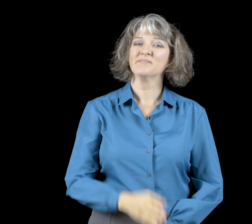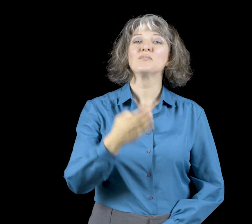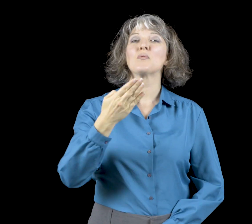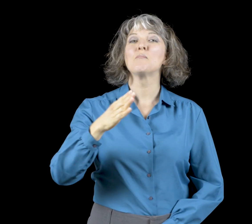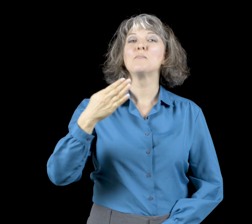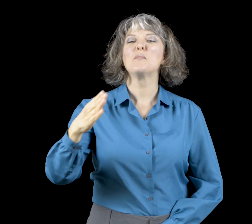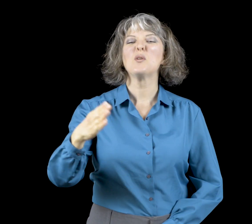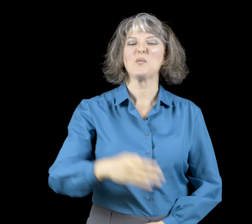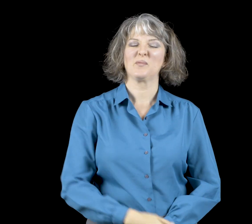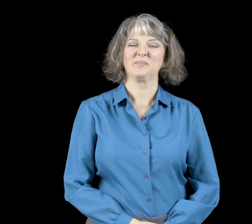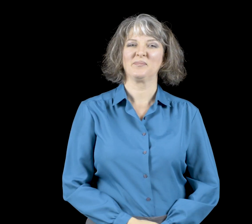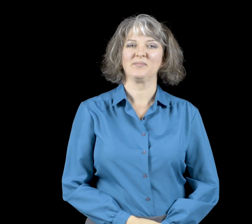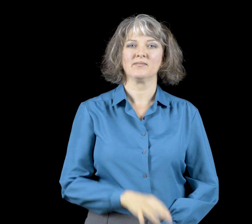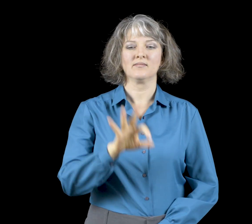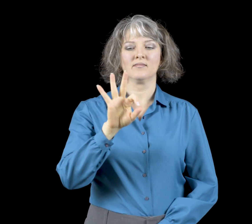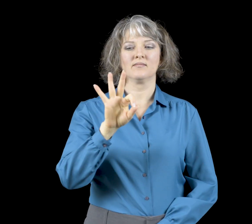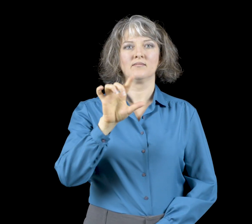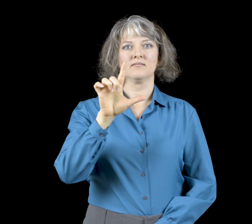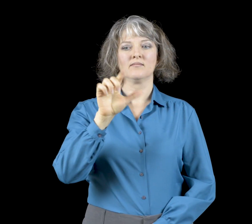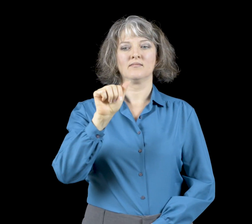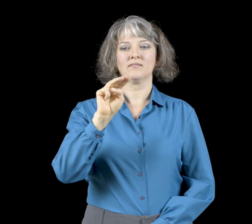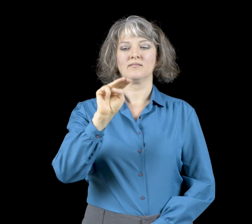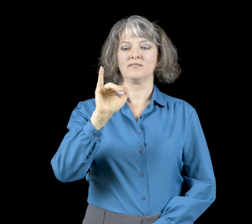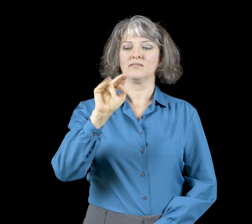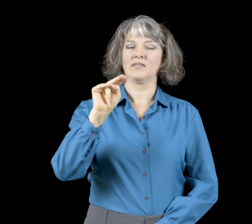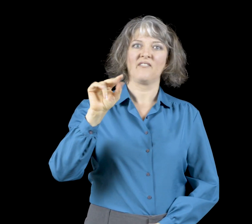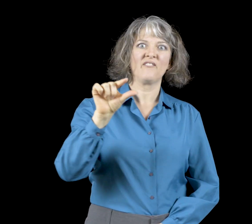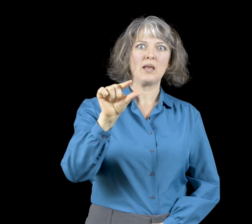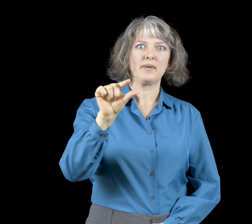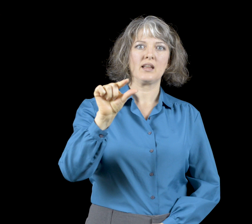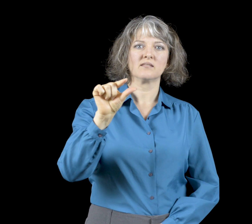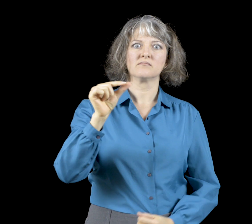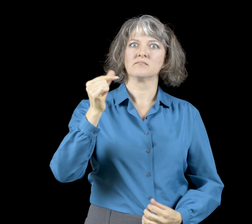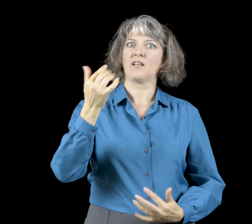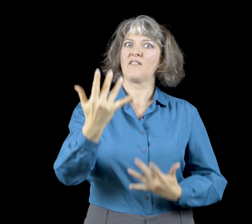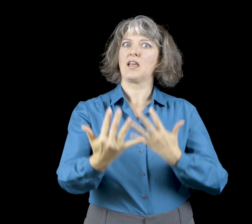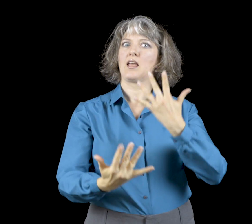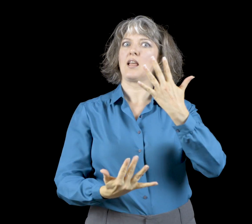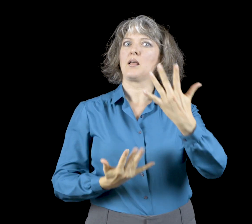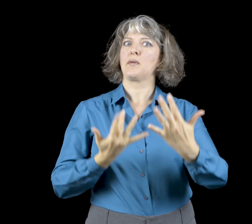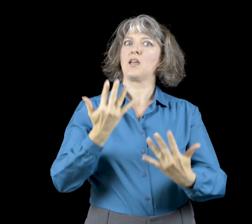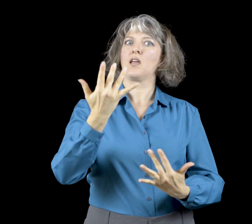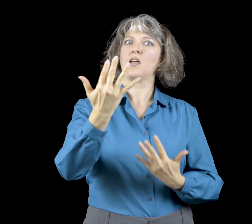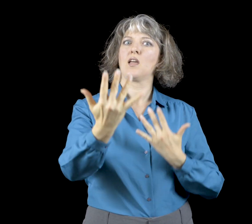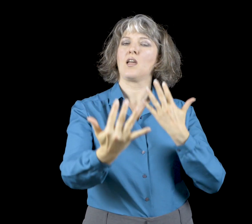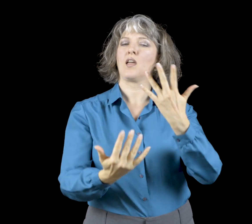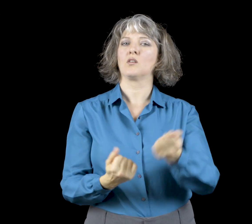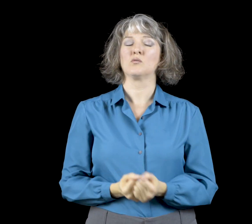Blue F-L-A-M-I-N-G Flaming